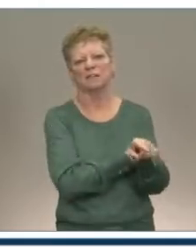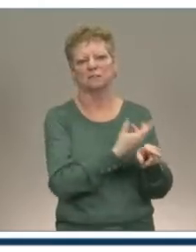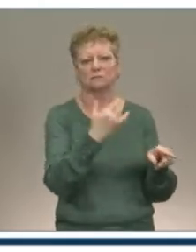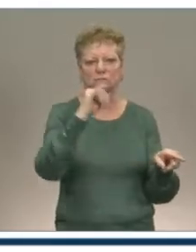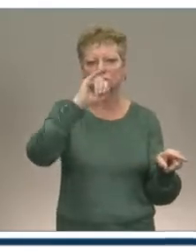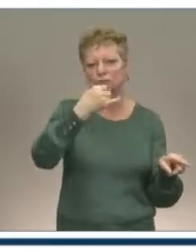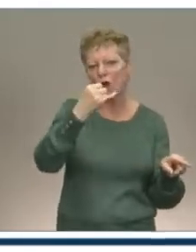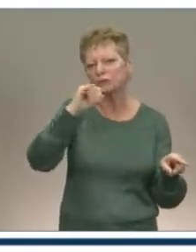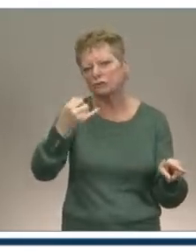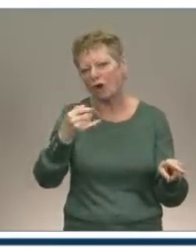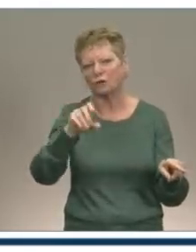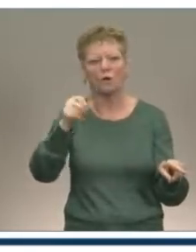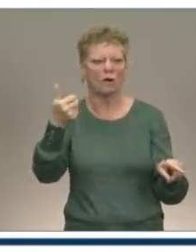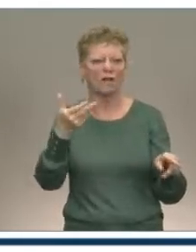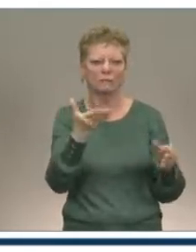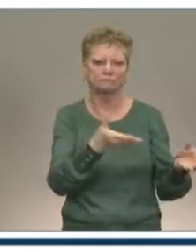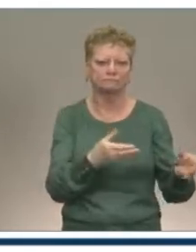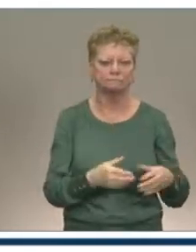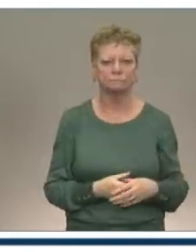moving on we'll go to chelsea gould churro news